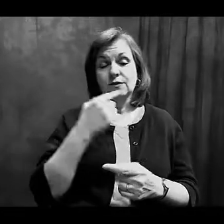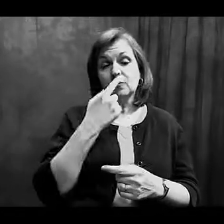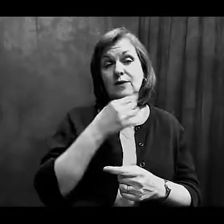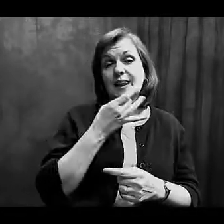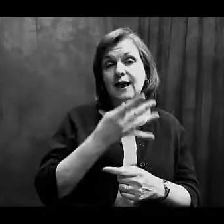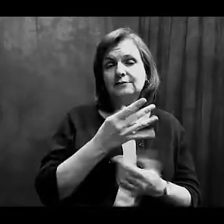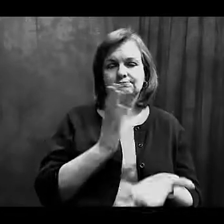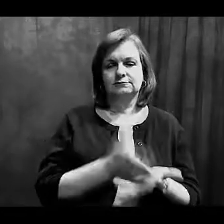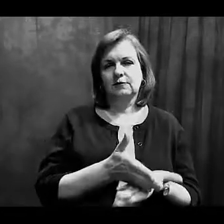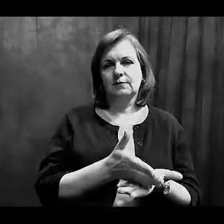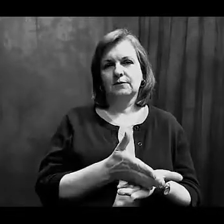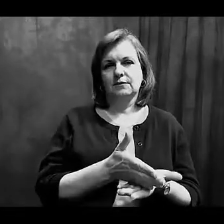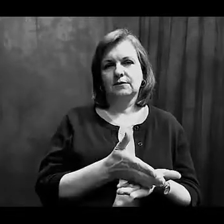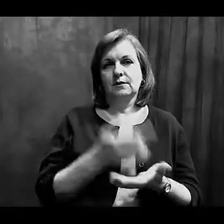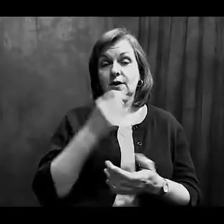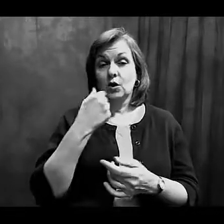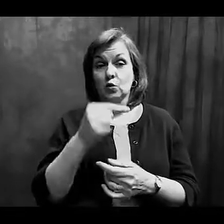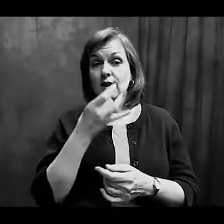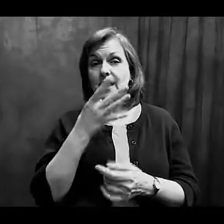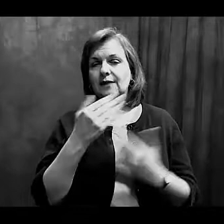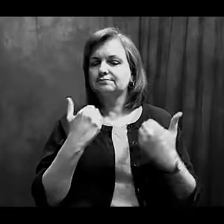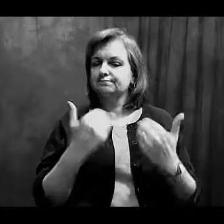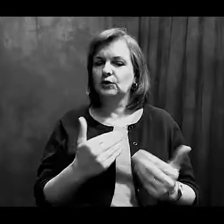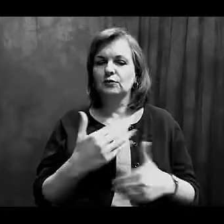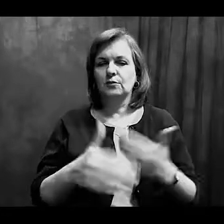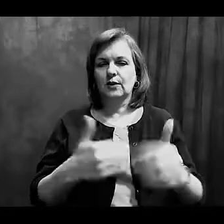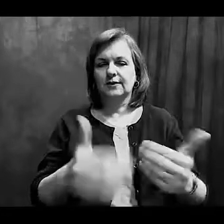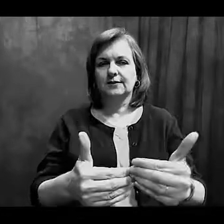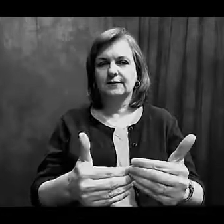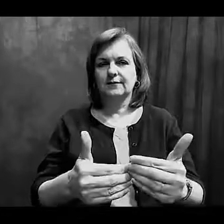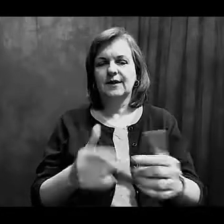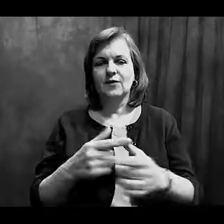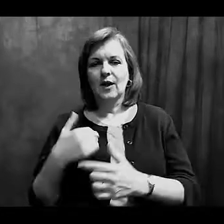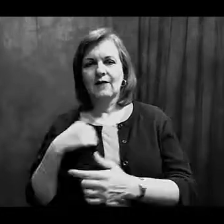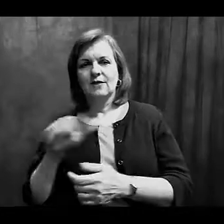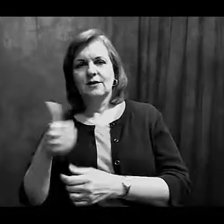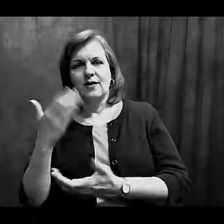if if that's a red light know if it's a green light yes